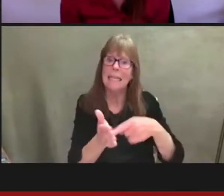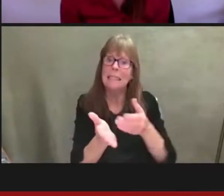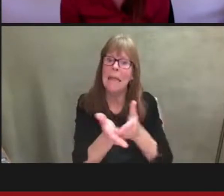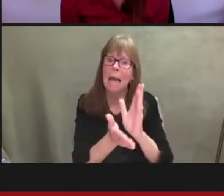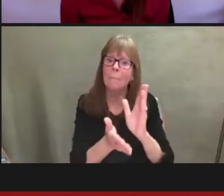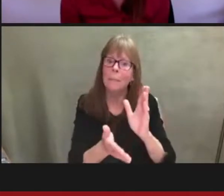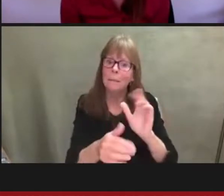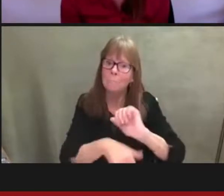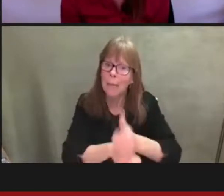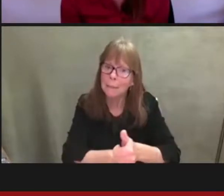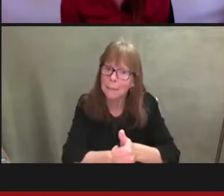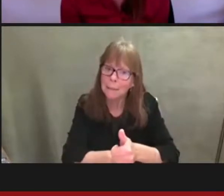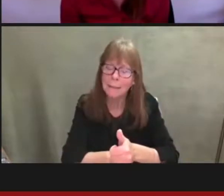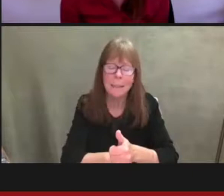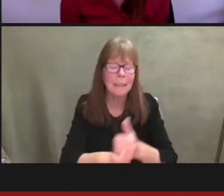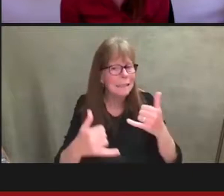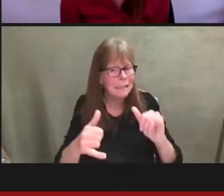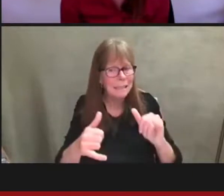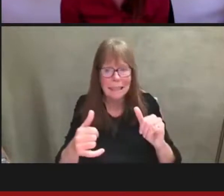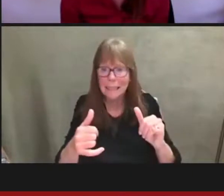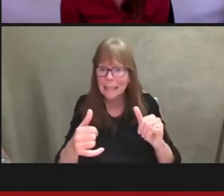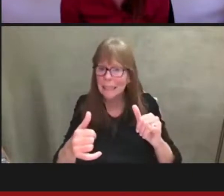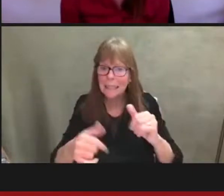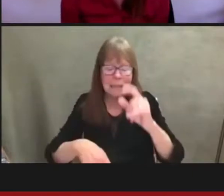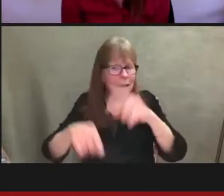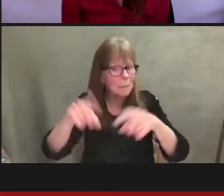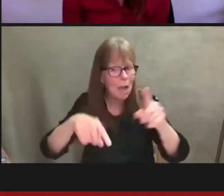There's a lot of disparities within that system.